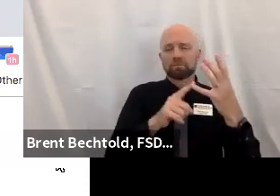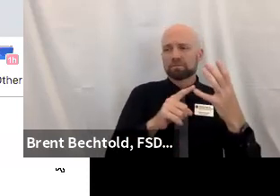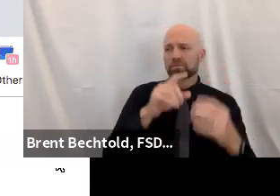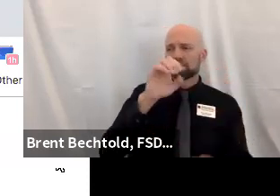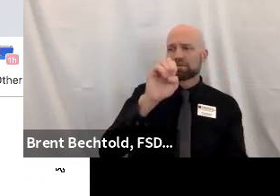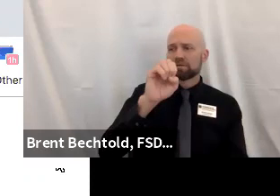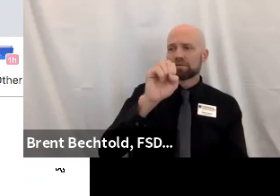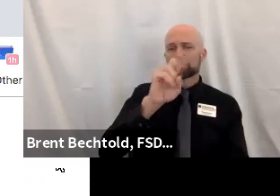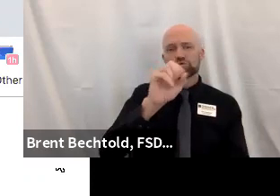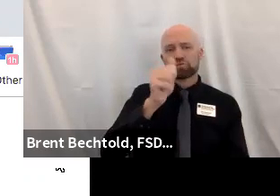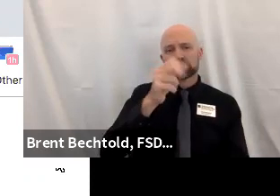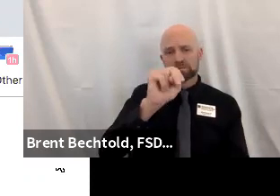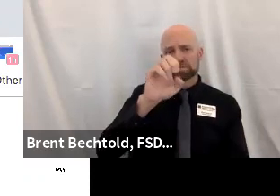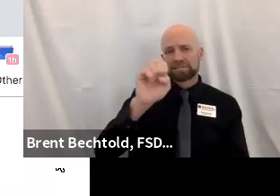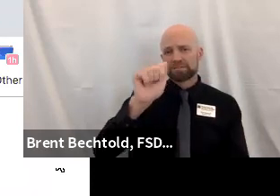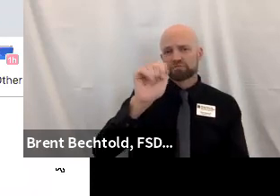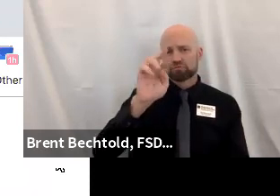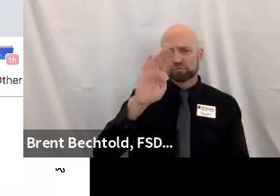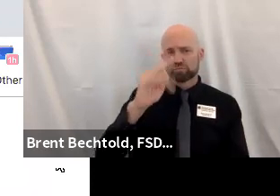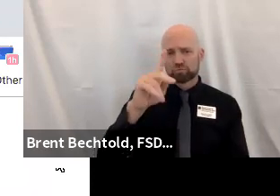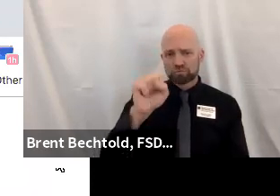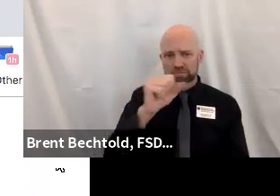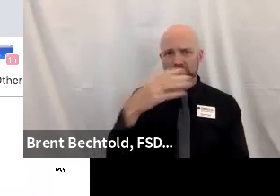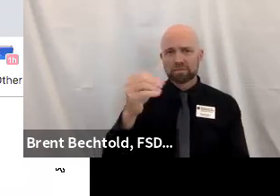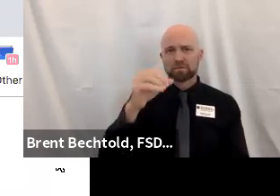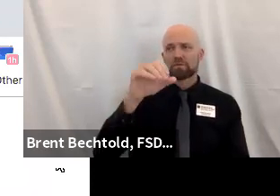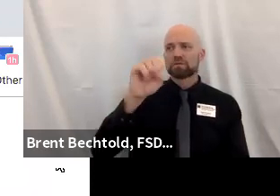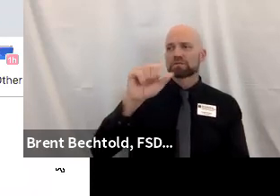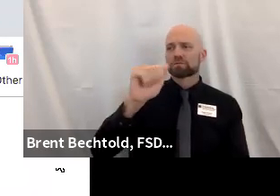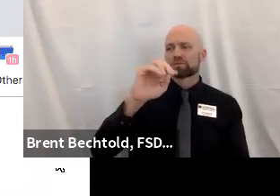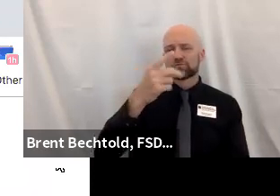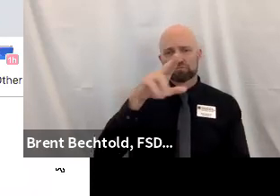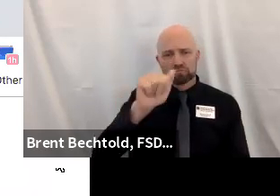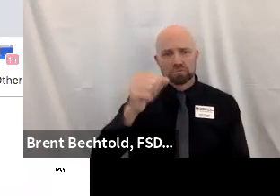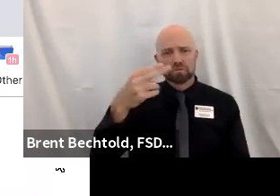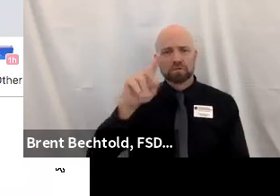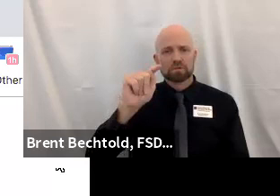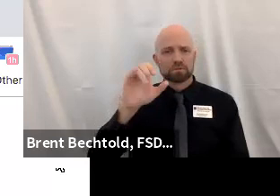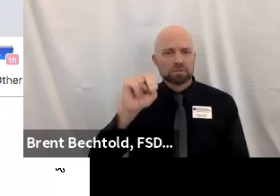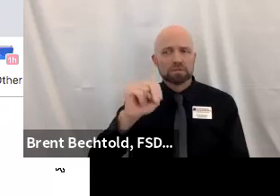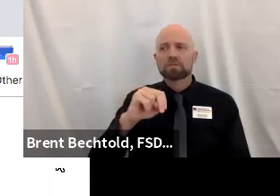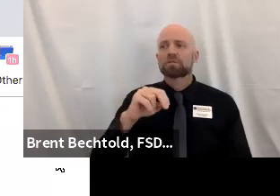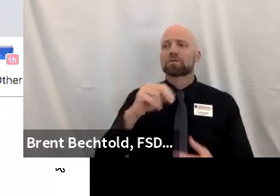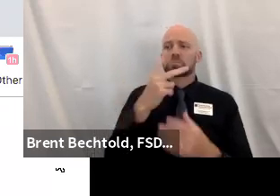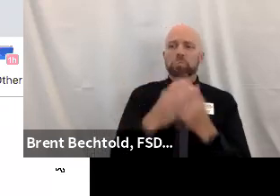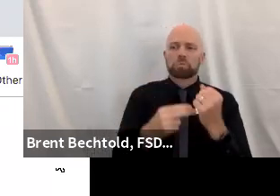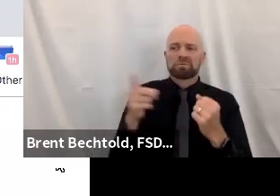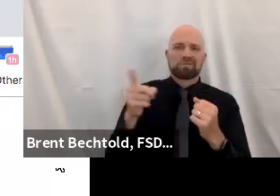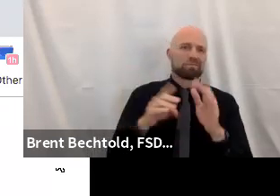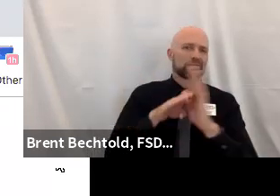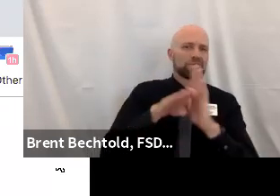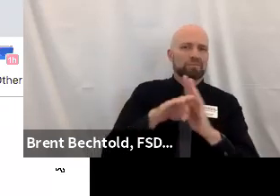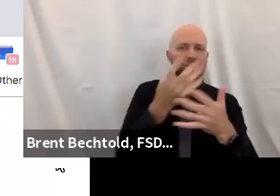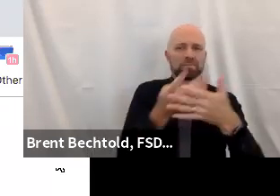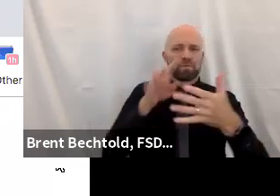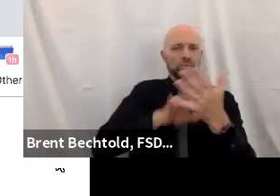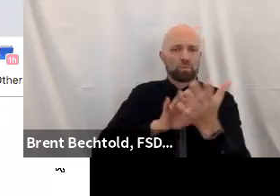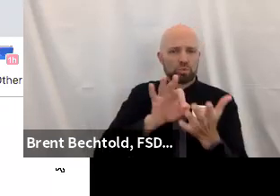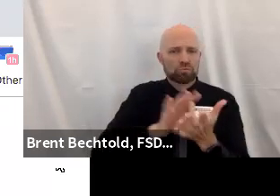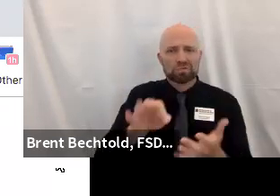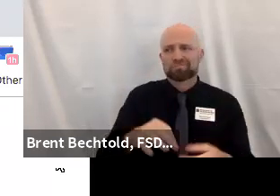And then, the final column. Susan Easterbrooks and Sandra Huston proposed this definition.